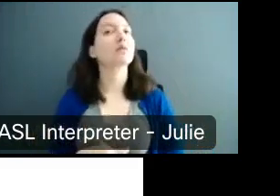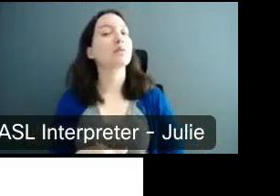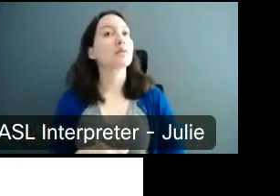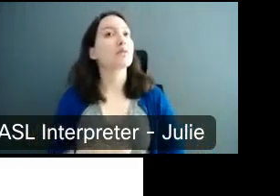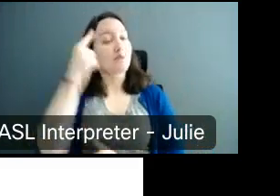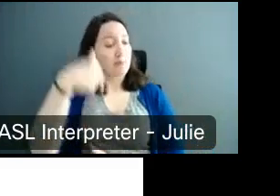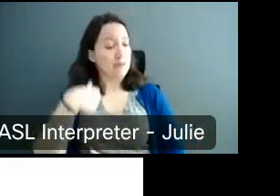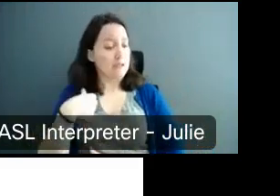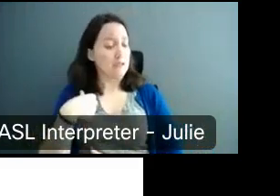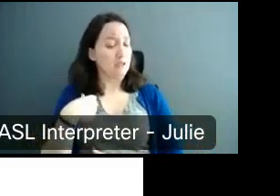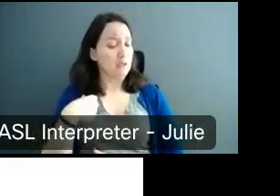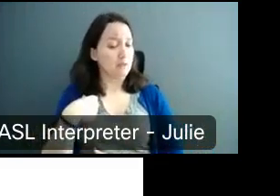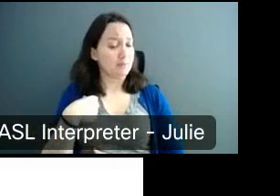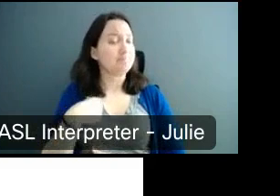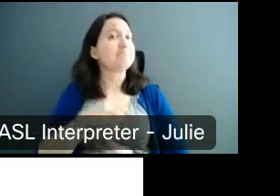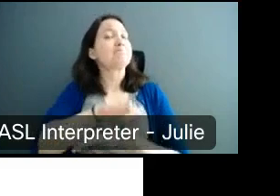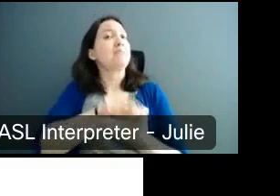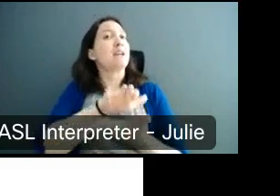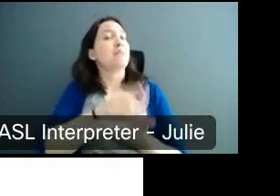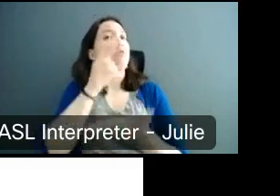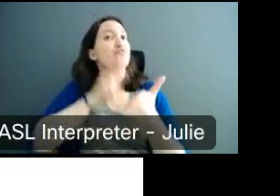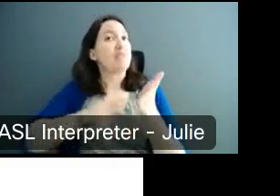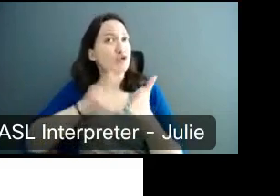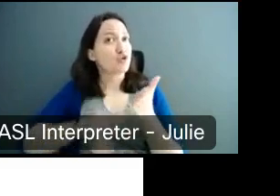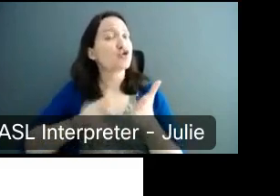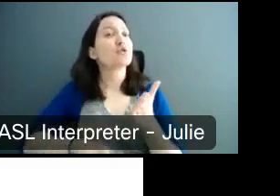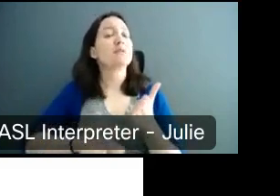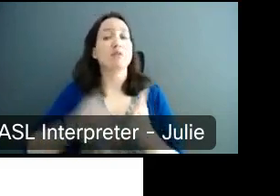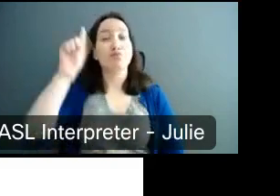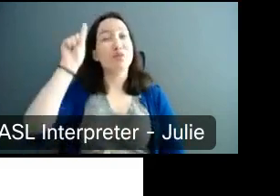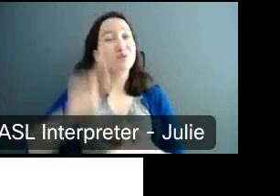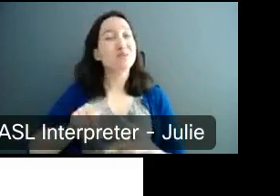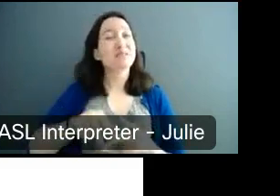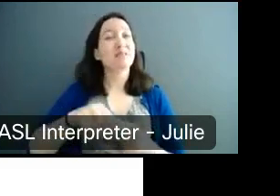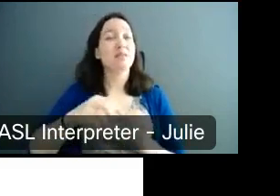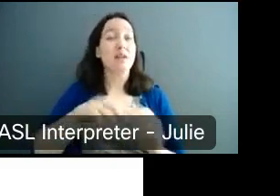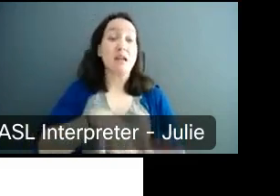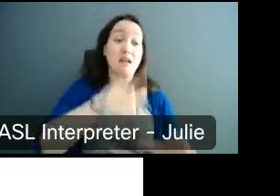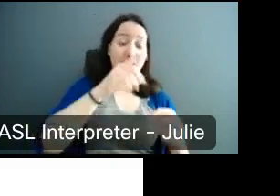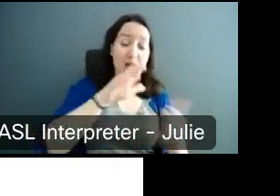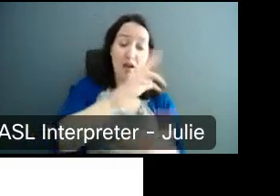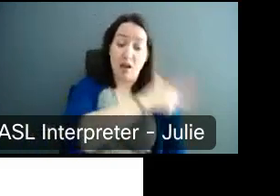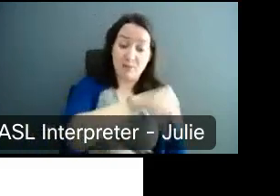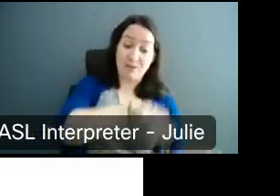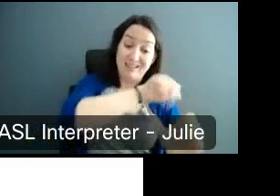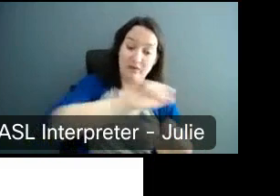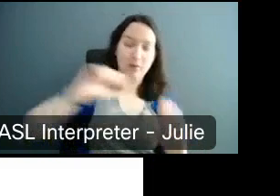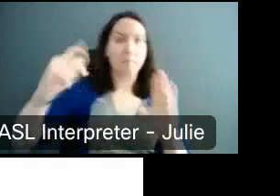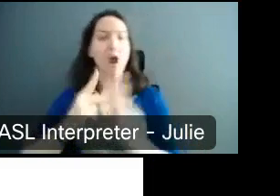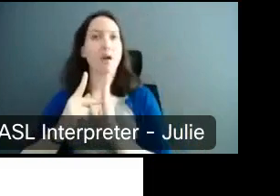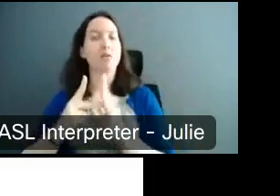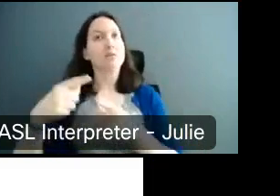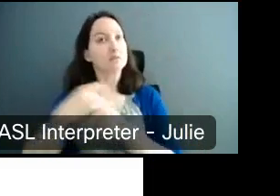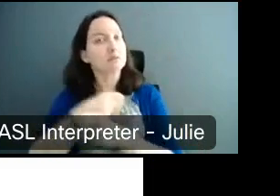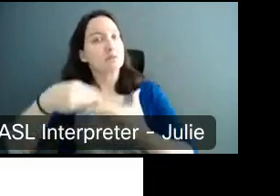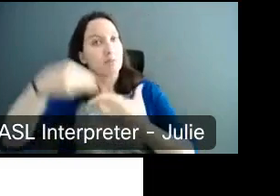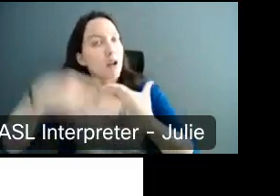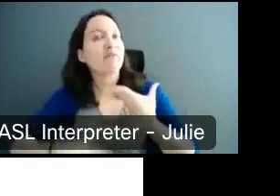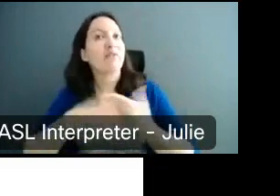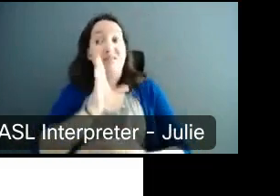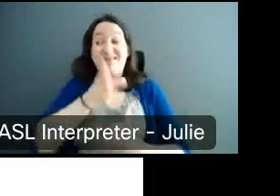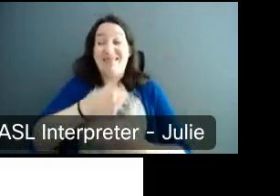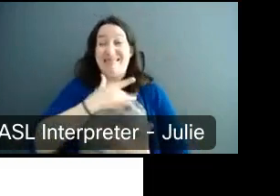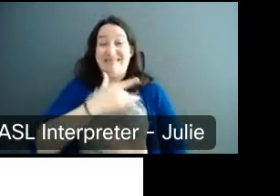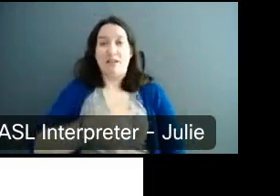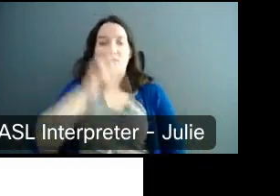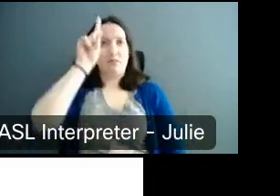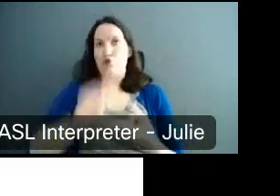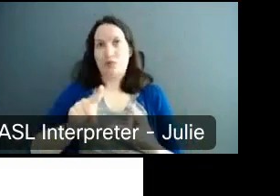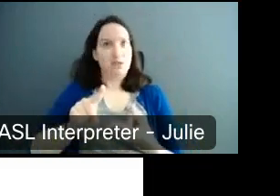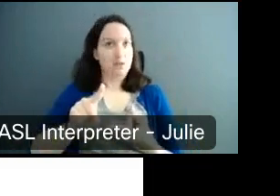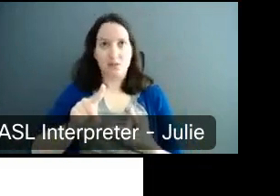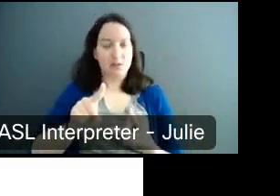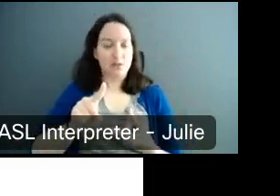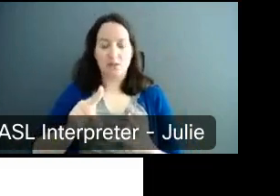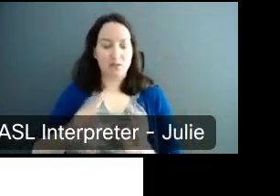The academic research on reducing readmission rates, even with pretty expensive complicated interventions is generally not reduced admission rates. Right right there.